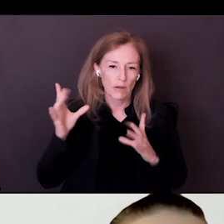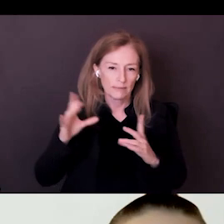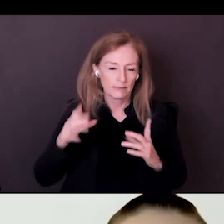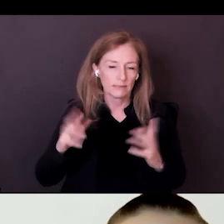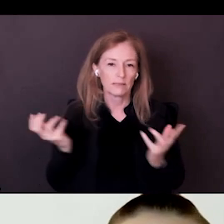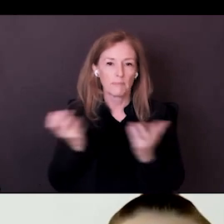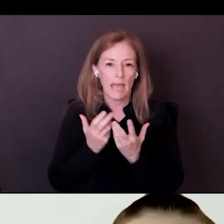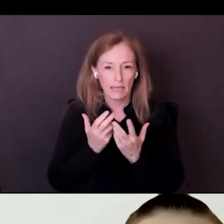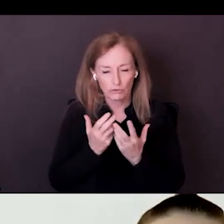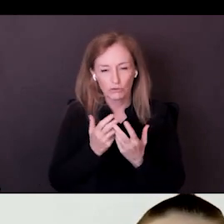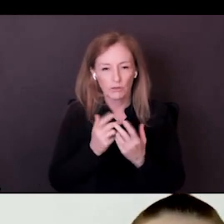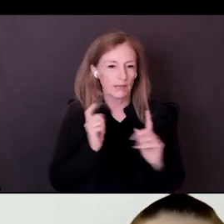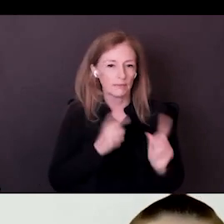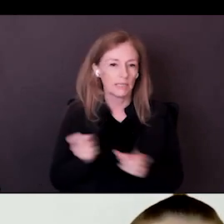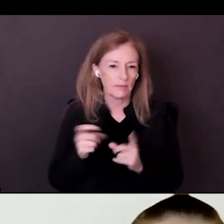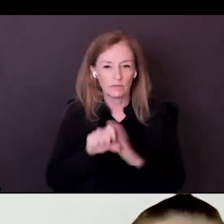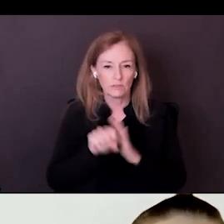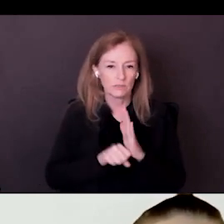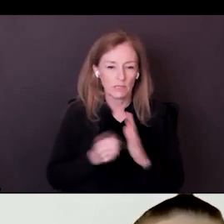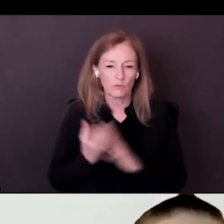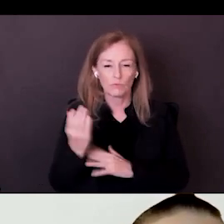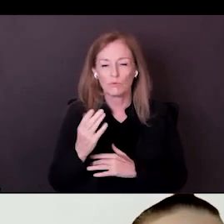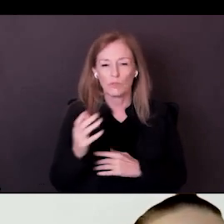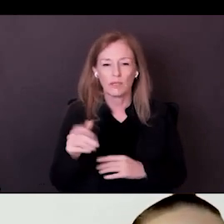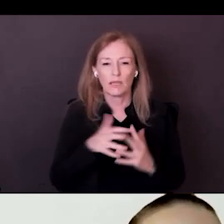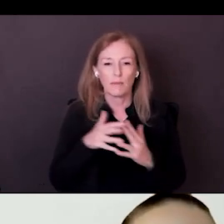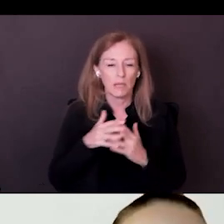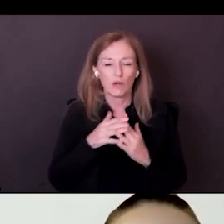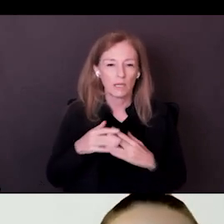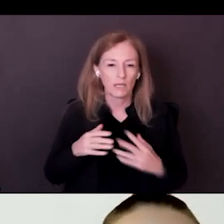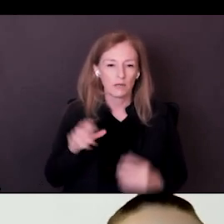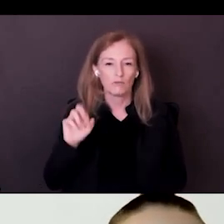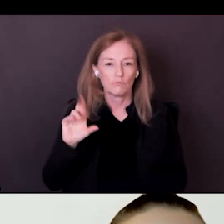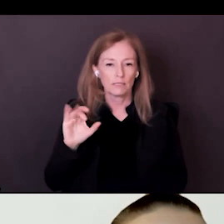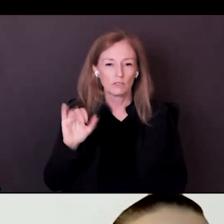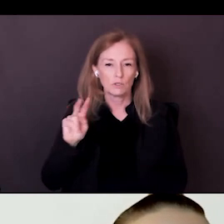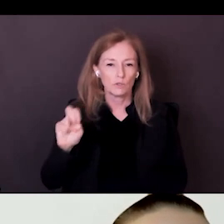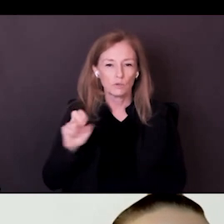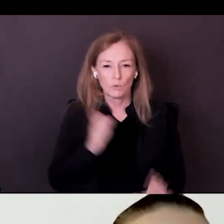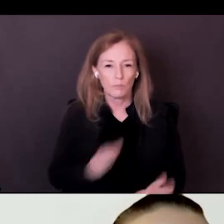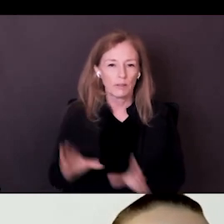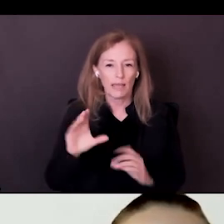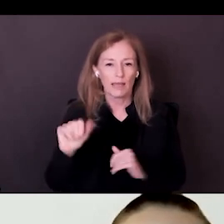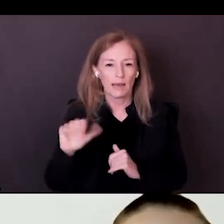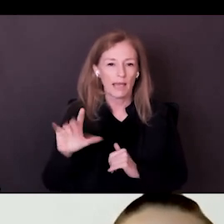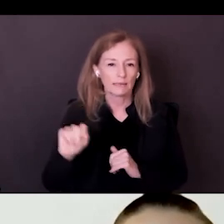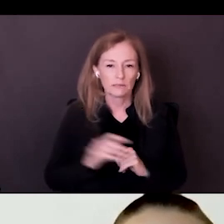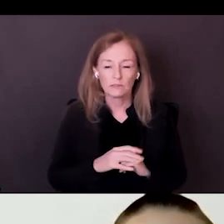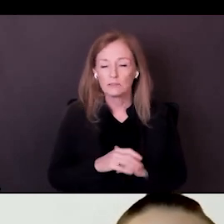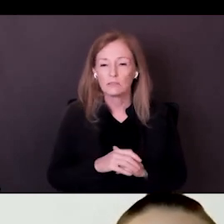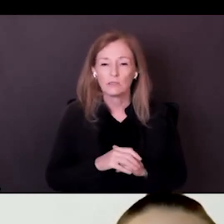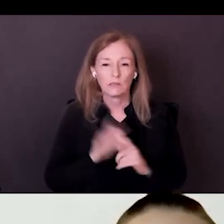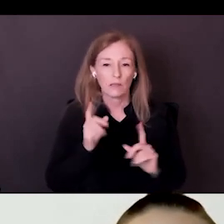ALSO THE AMERICAN RESCUE PLAN ACT. THE UNDERLYING THING TO TAKE AWAY